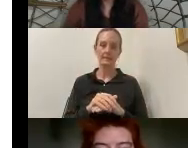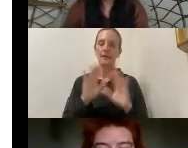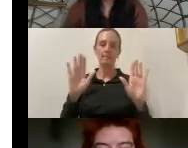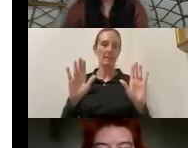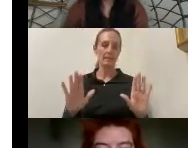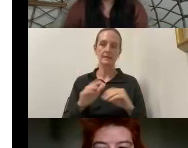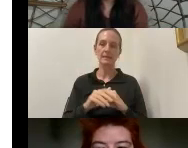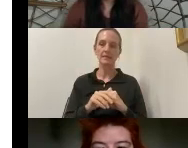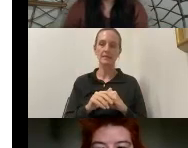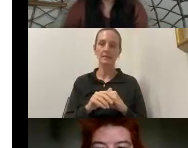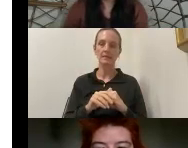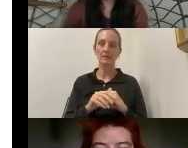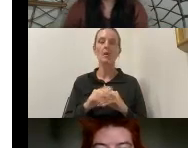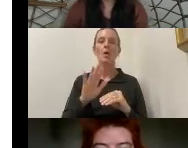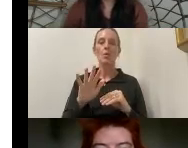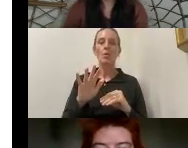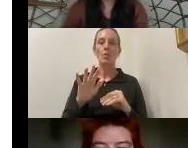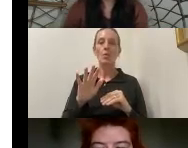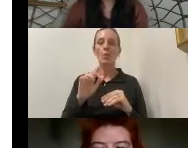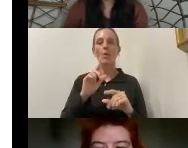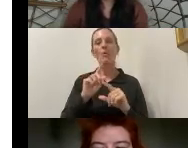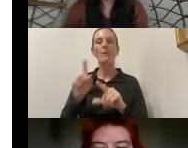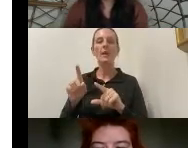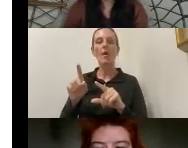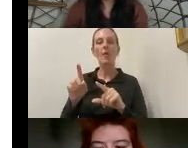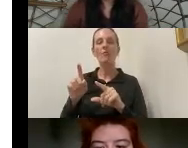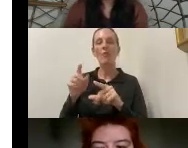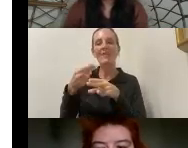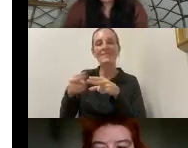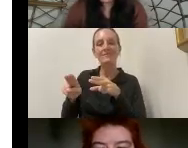We would go for like little dips here and there, but it was nothing like it was until